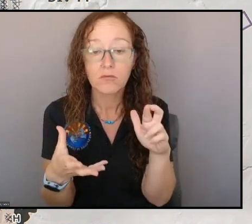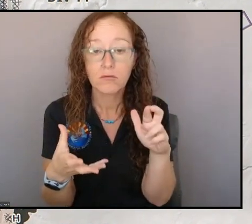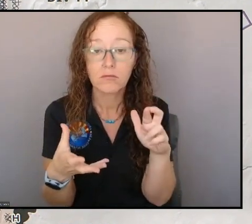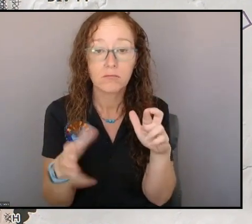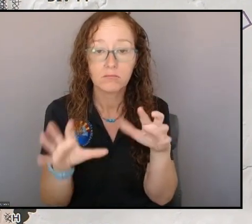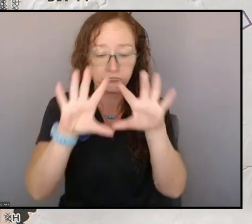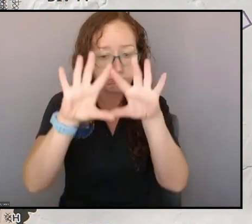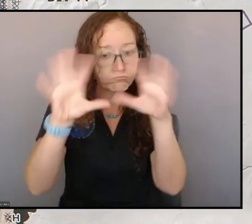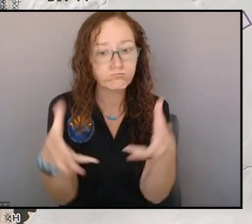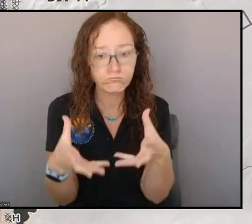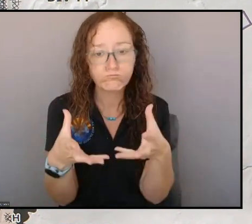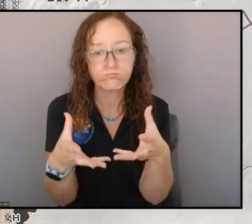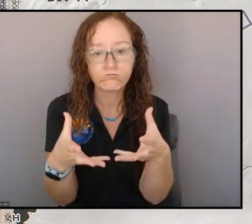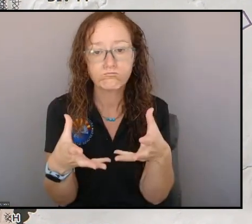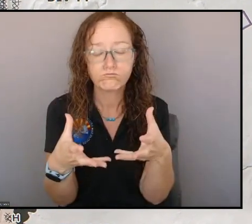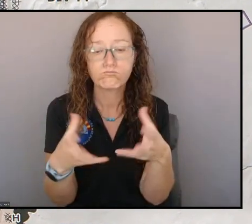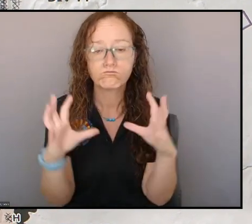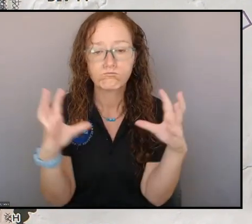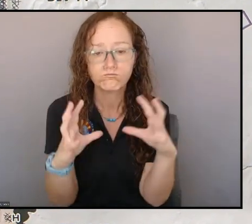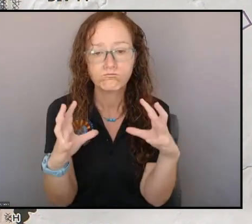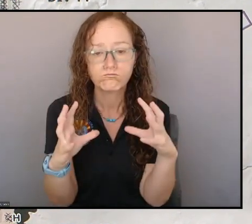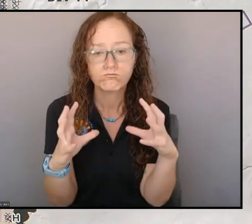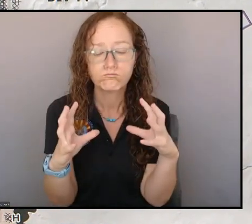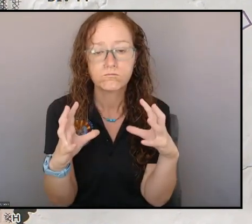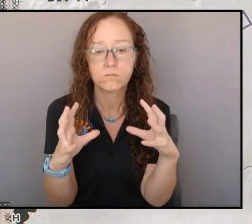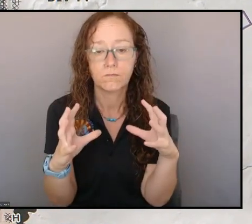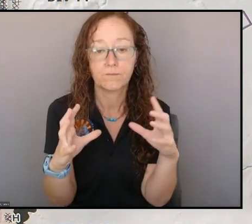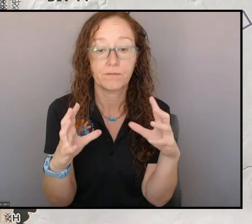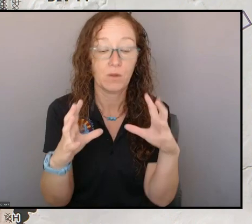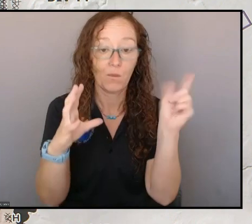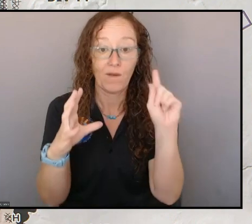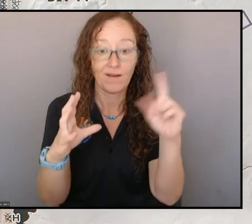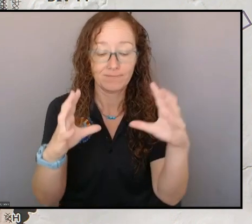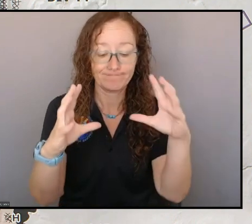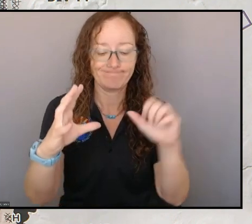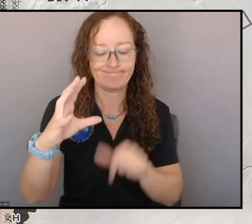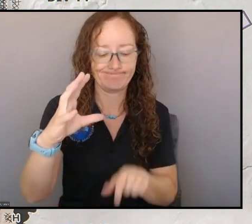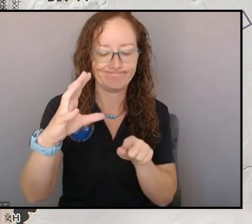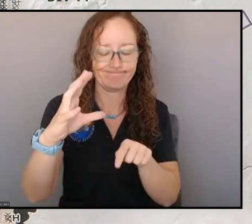top of a mountain range. You then force that down slope with